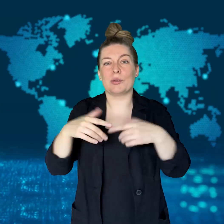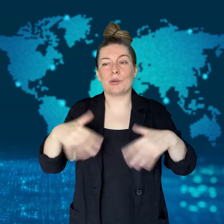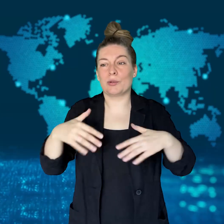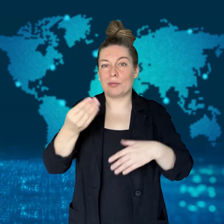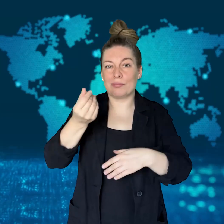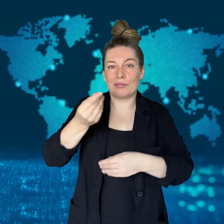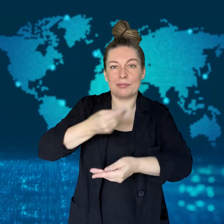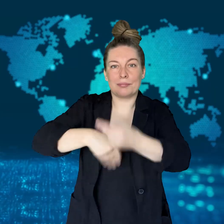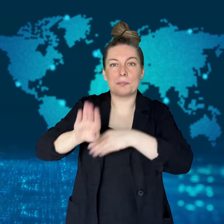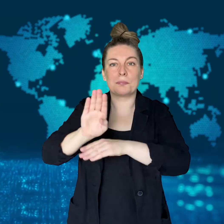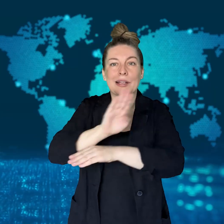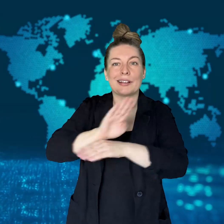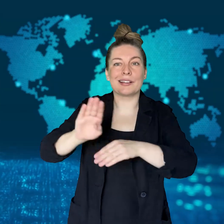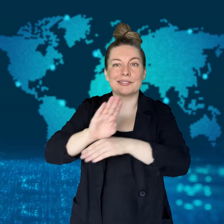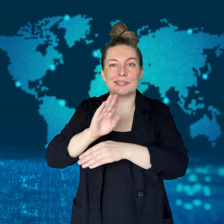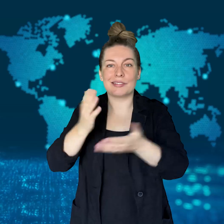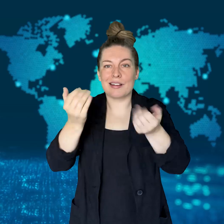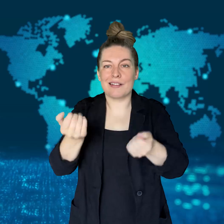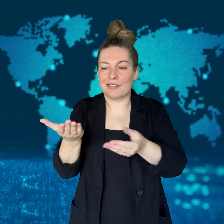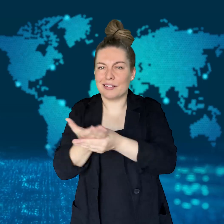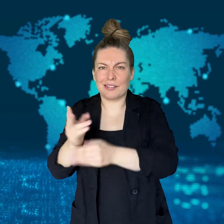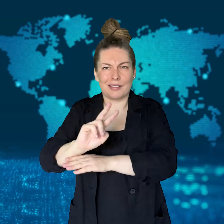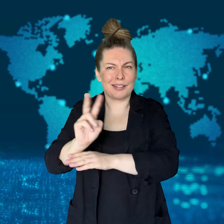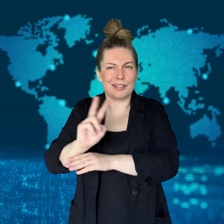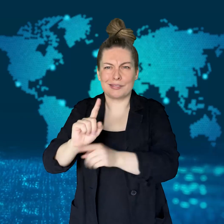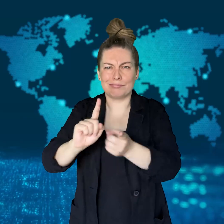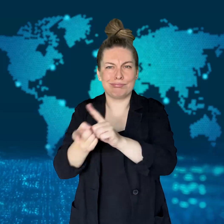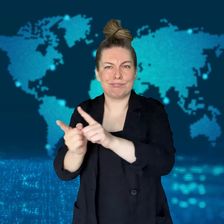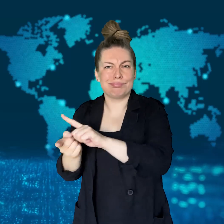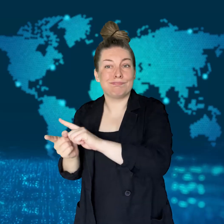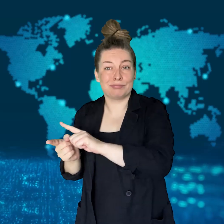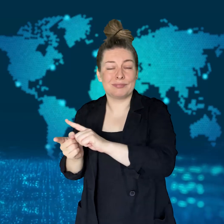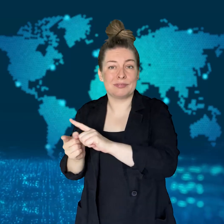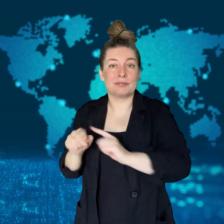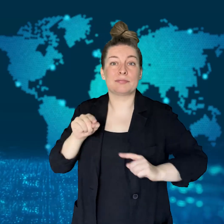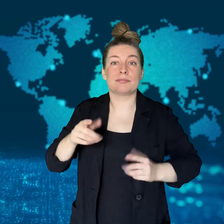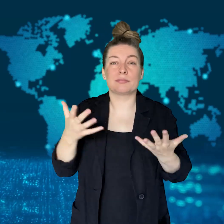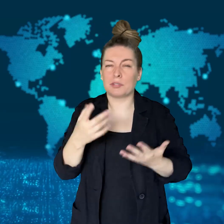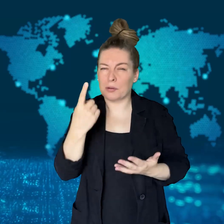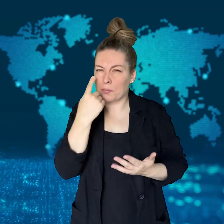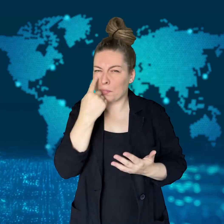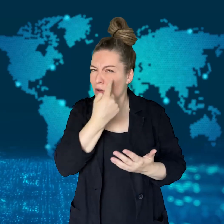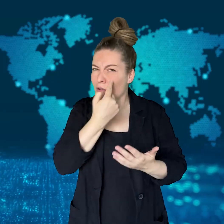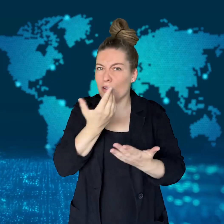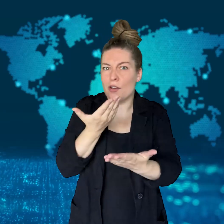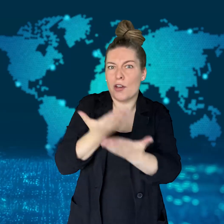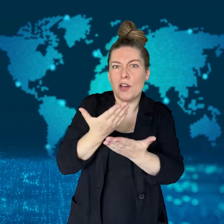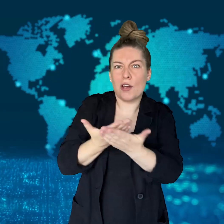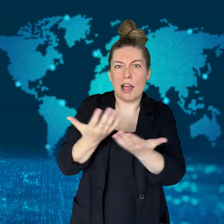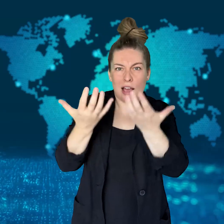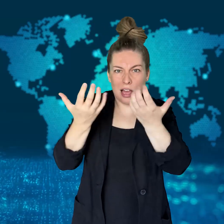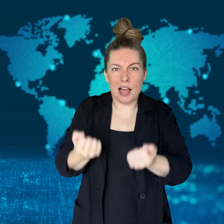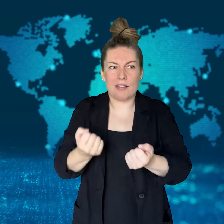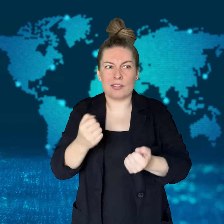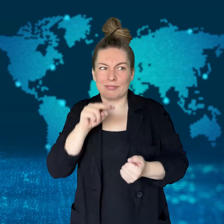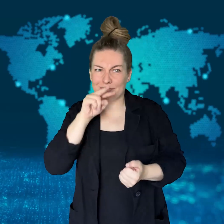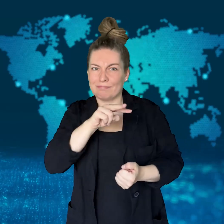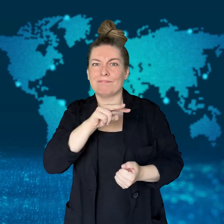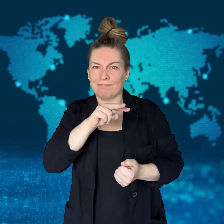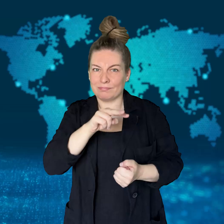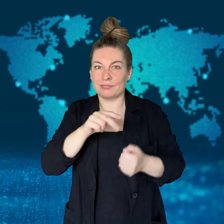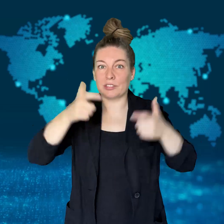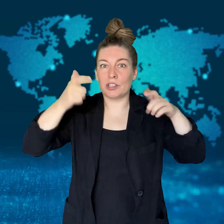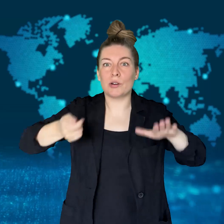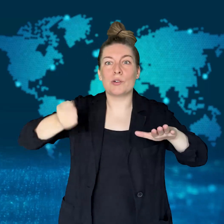The main witnesses were Stormy Daniels and Michael Cohen, his former lawyer.